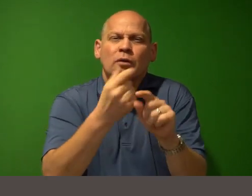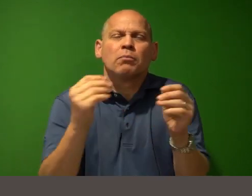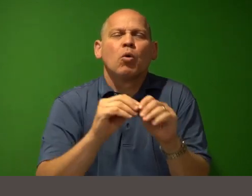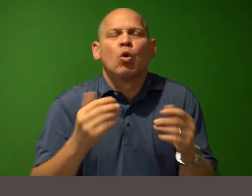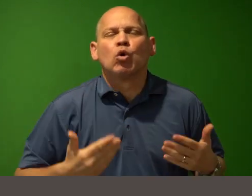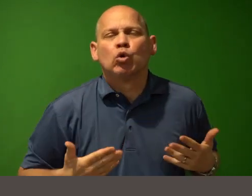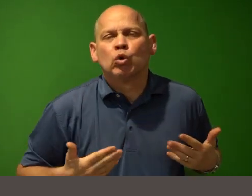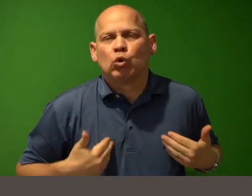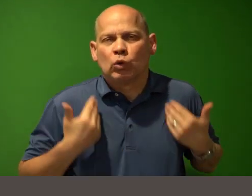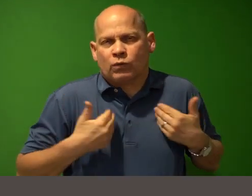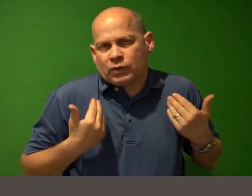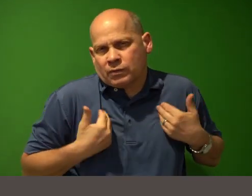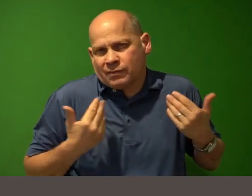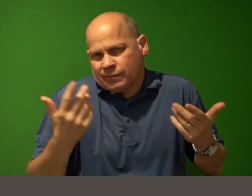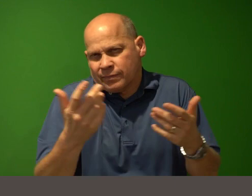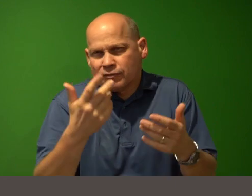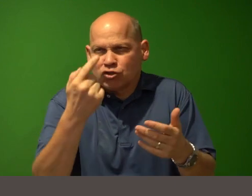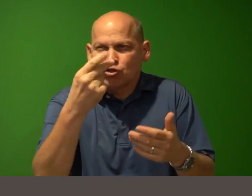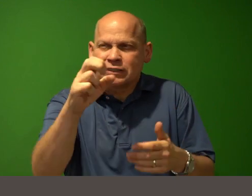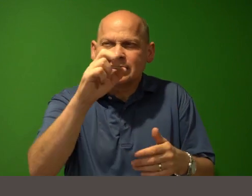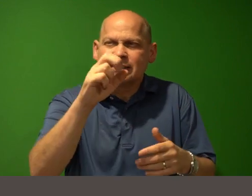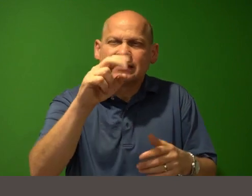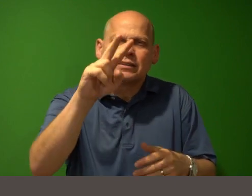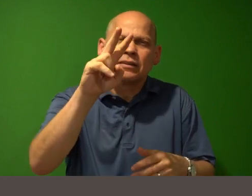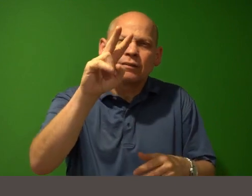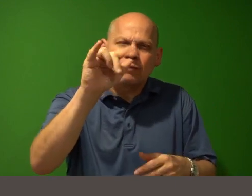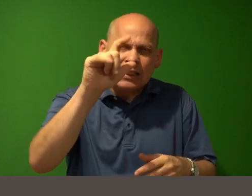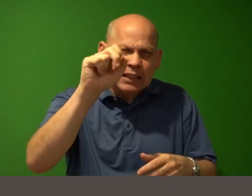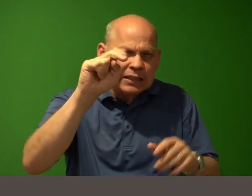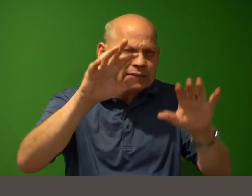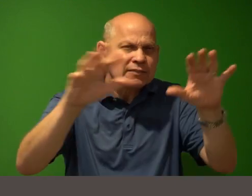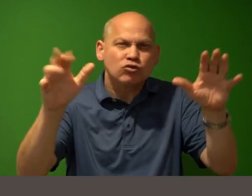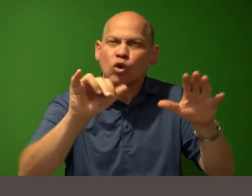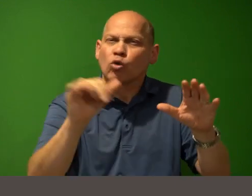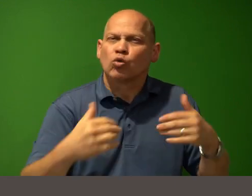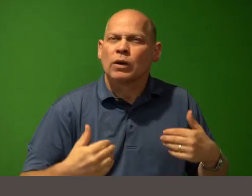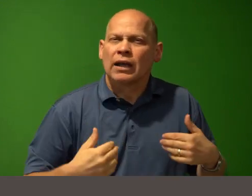She's a villainess and she also has the ability of magic.